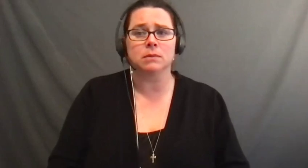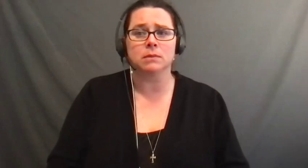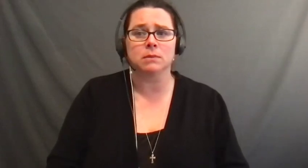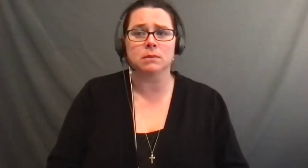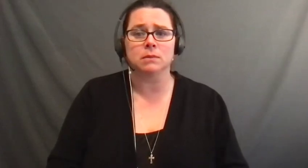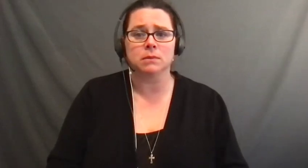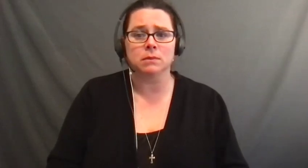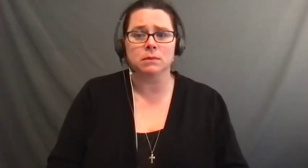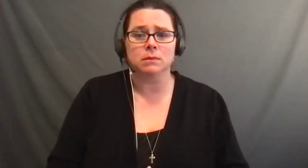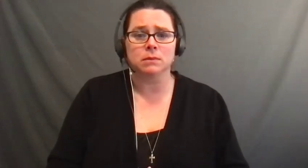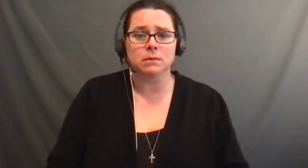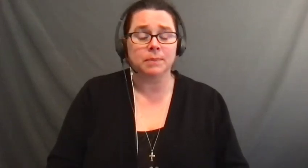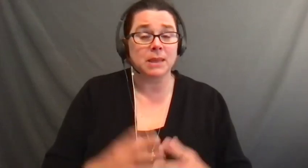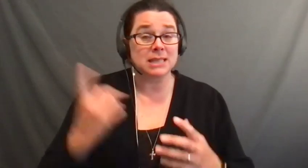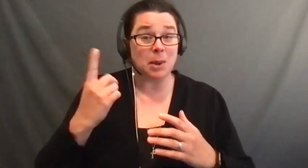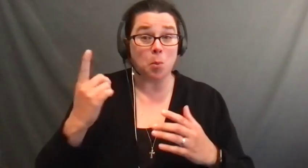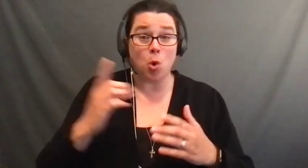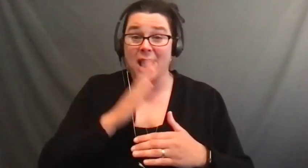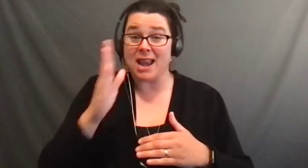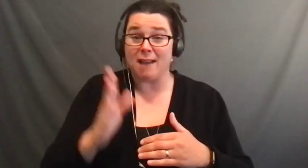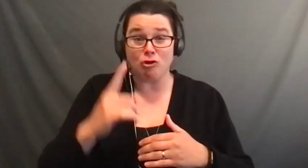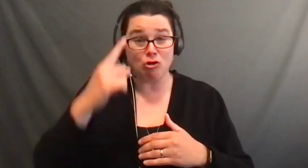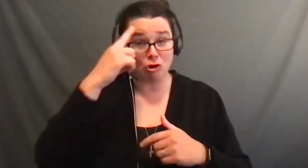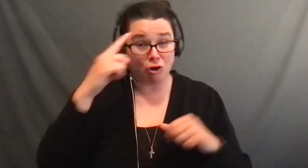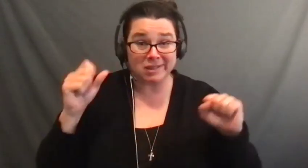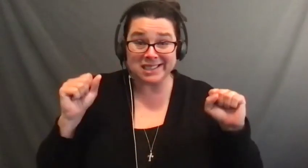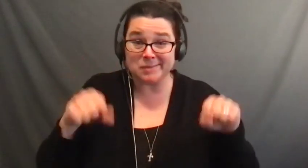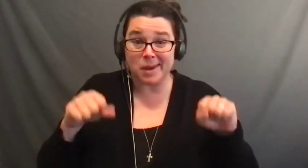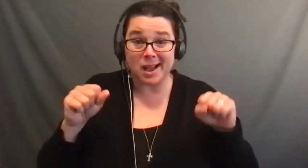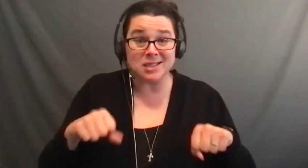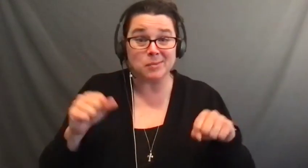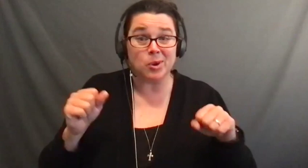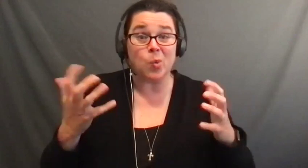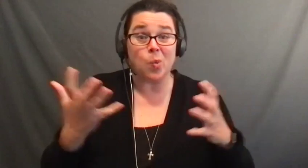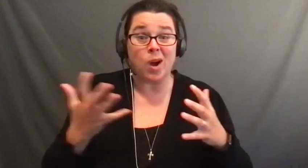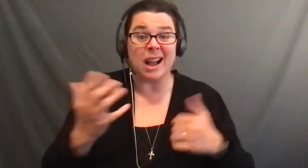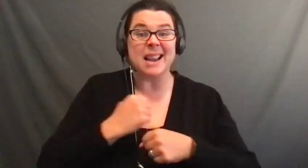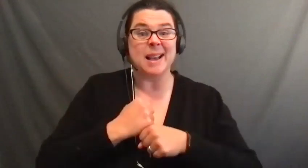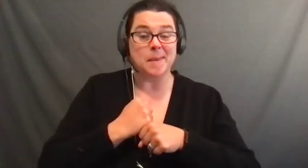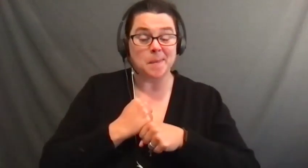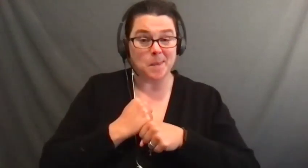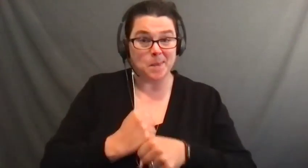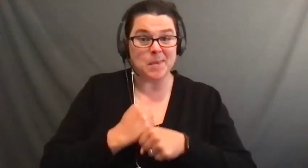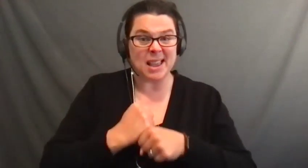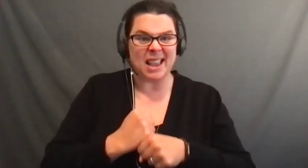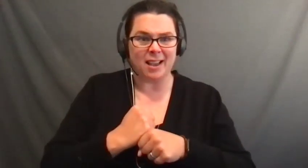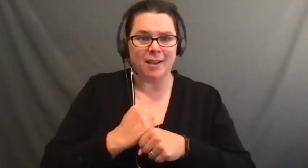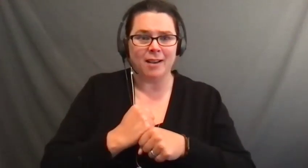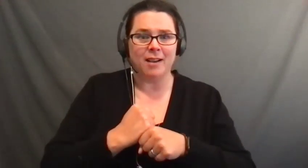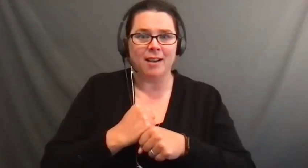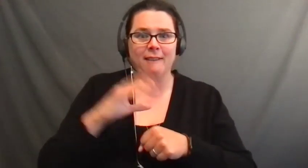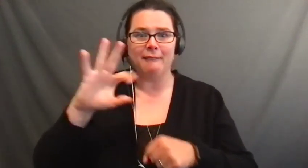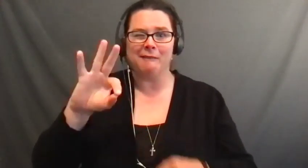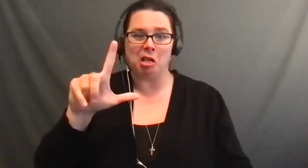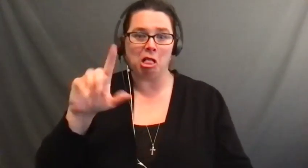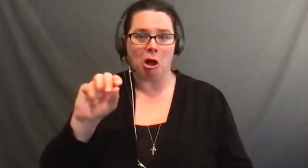never would have believed possible. And that is making flossing seem like fun.